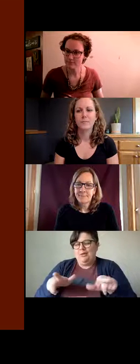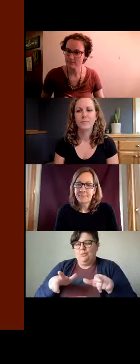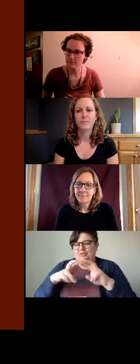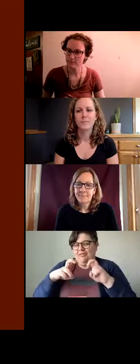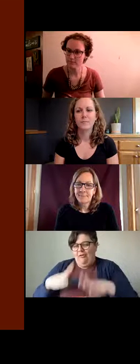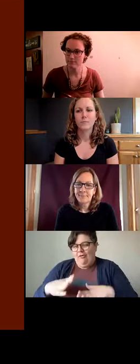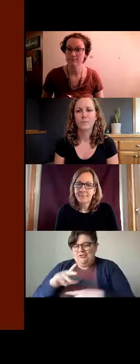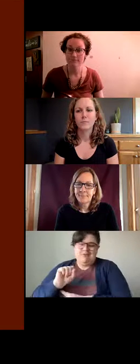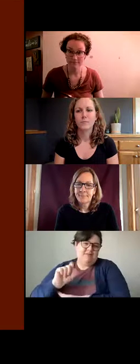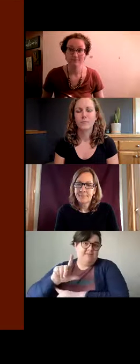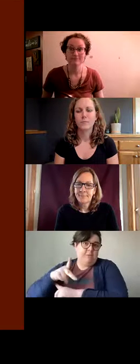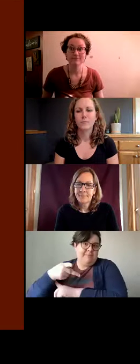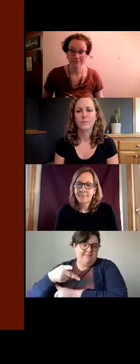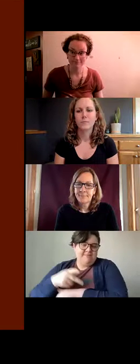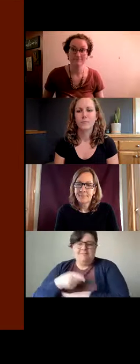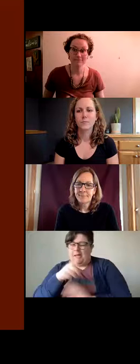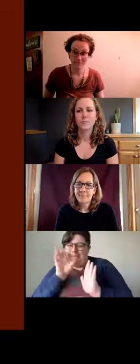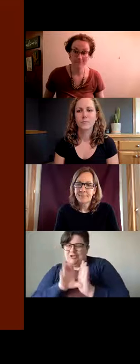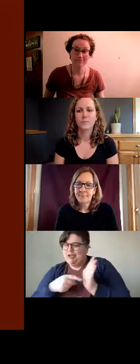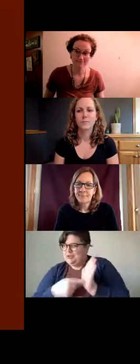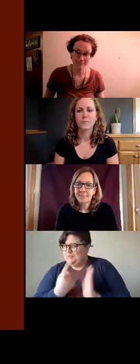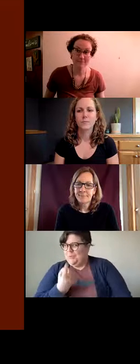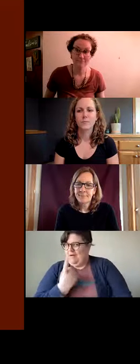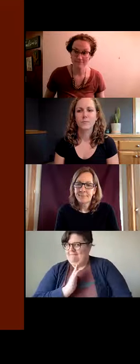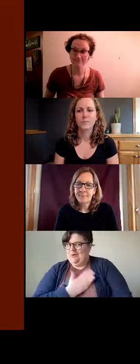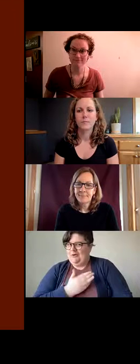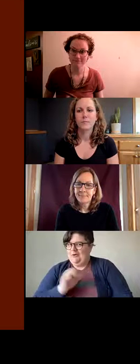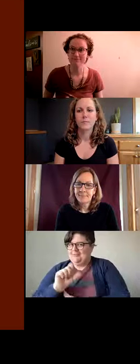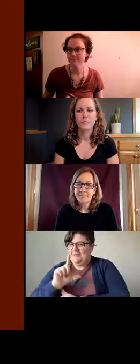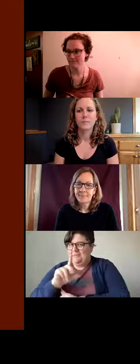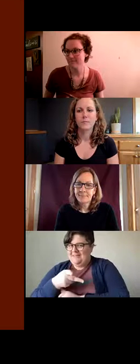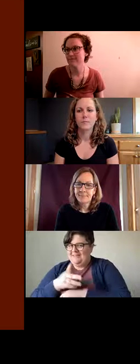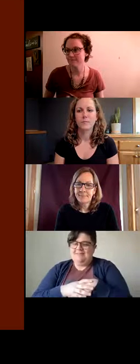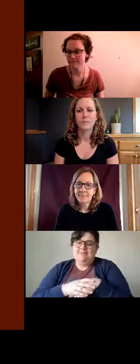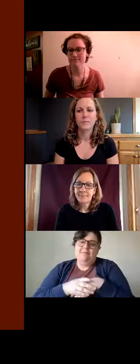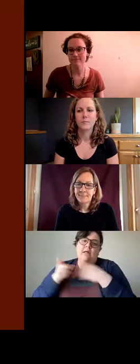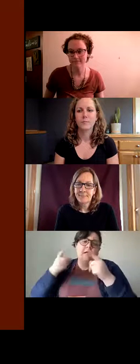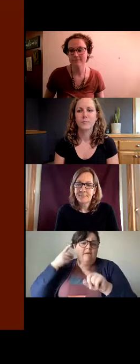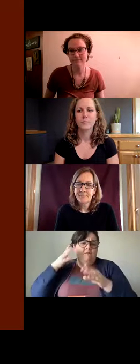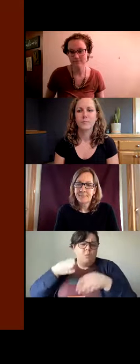We also have two SLP - speech language pathologists. In that picture is one of them,